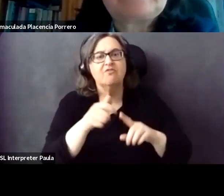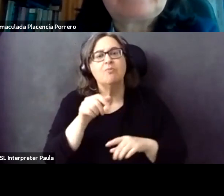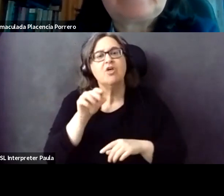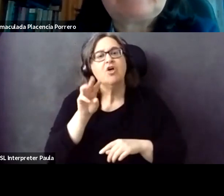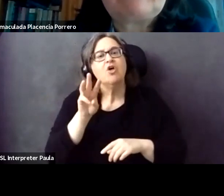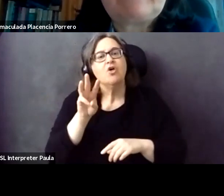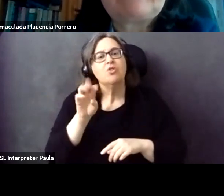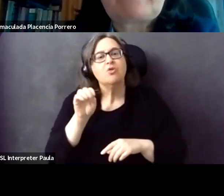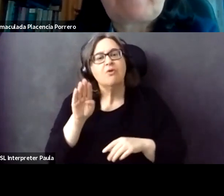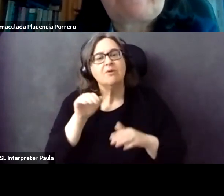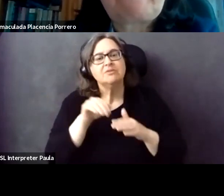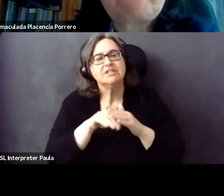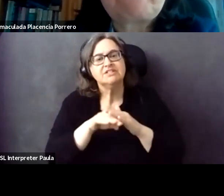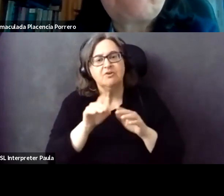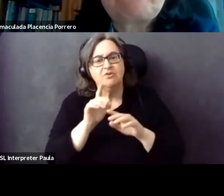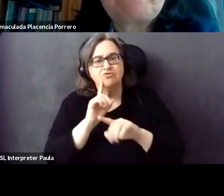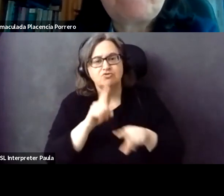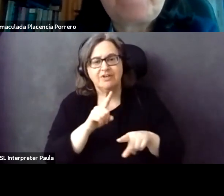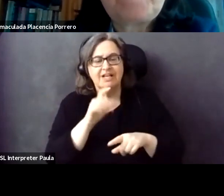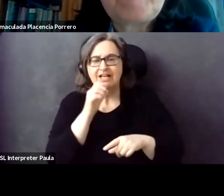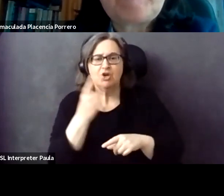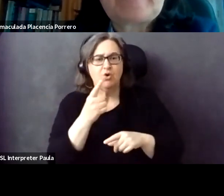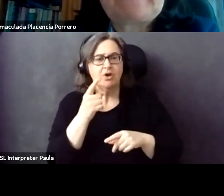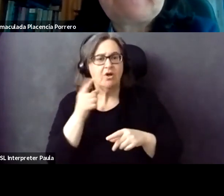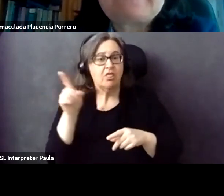. >> MODERATOR: Yes, exactly, like we